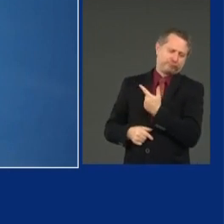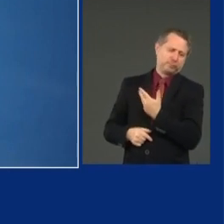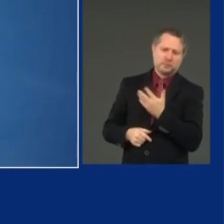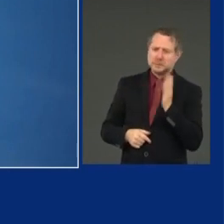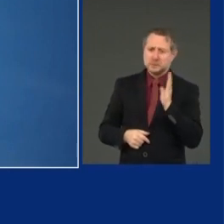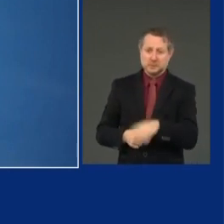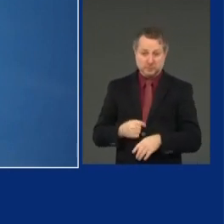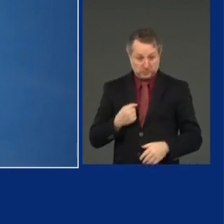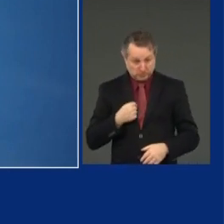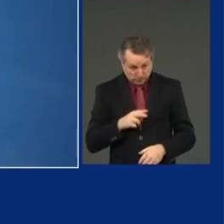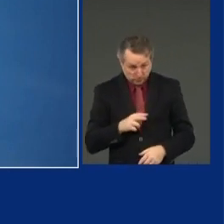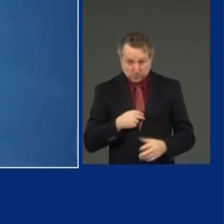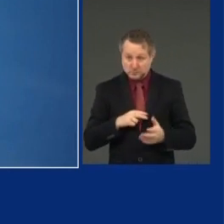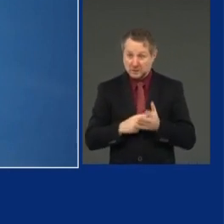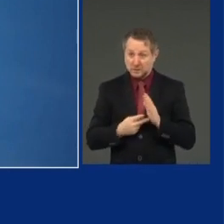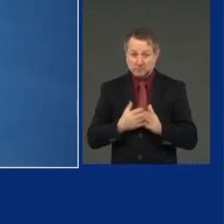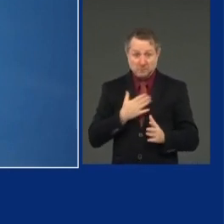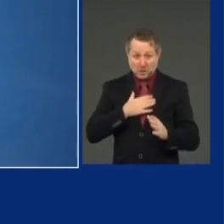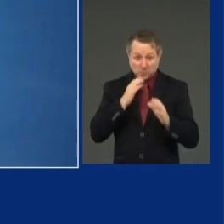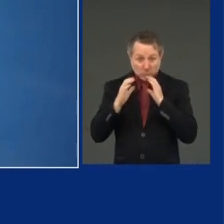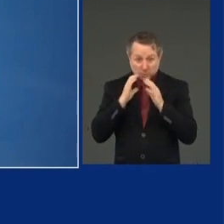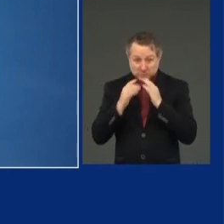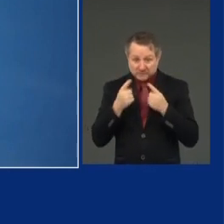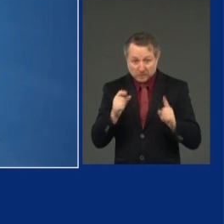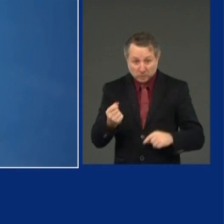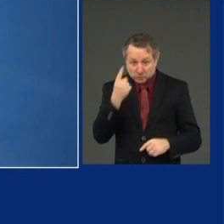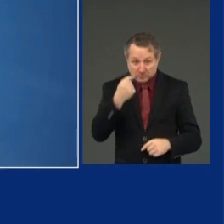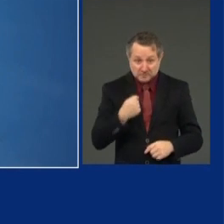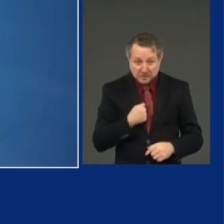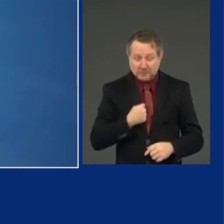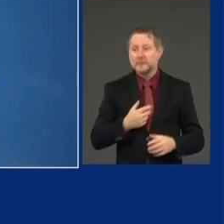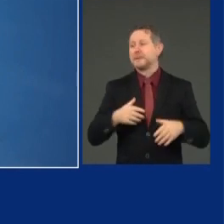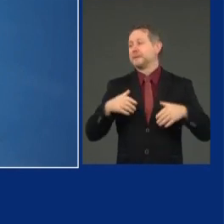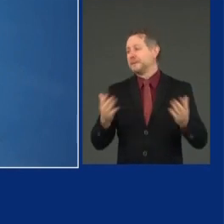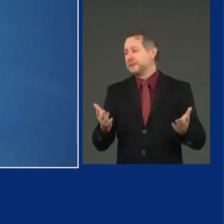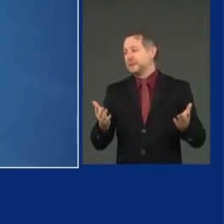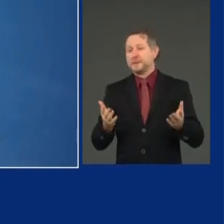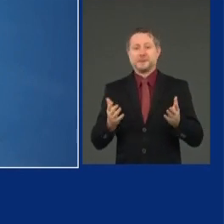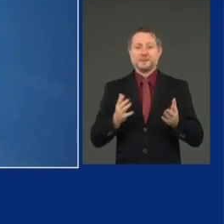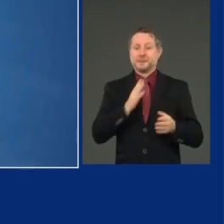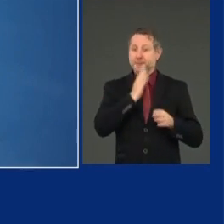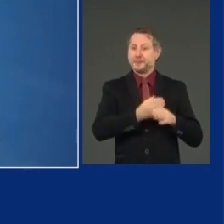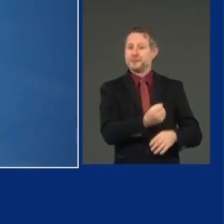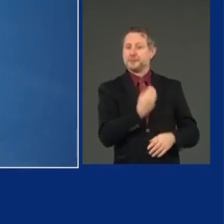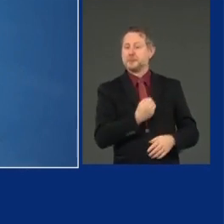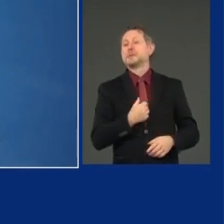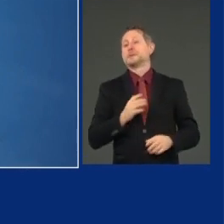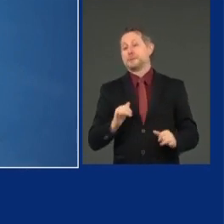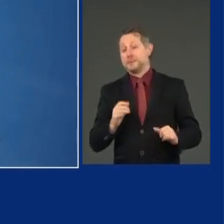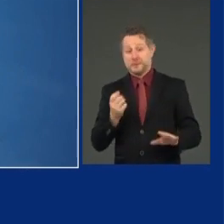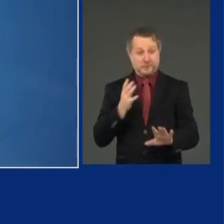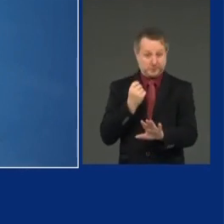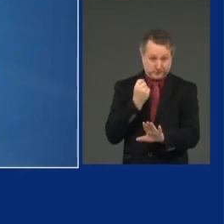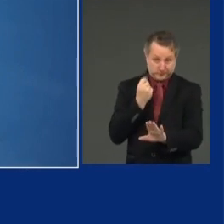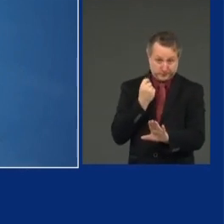OUT THAT MAYBE IT WAS MY COMMUNICATION SKILLS WHICH WERE